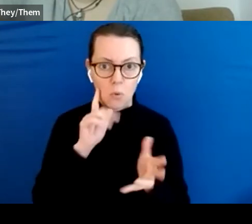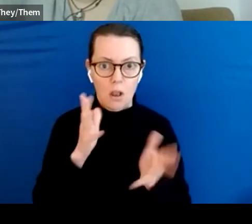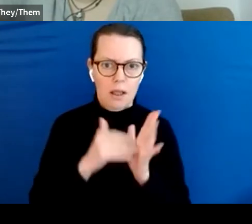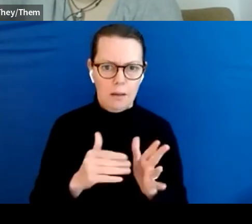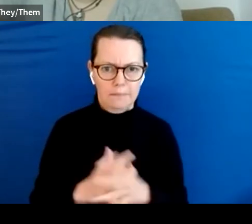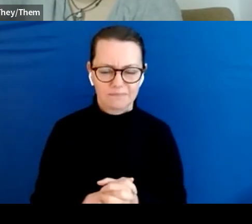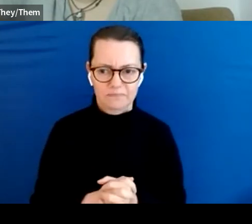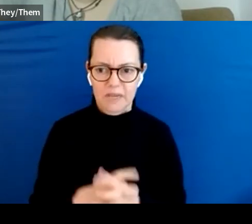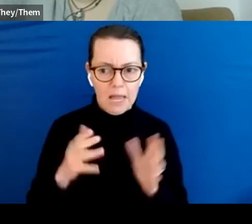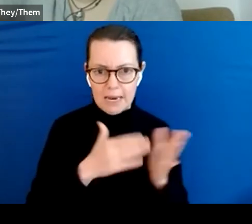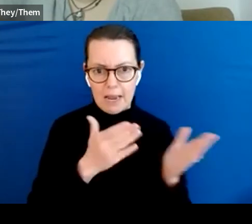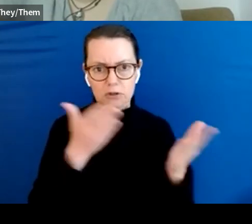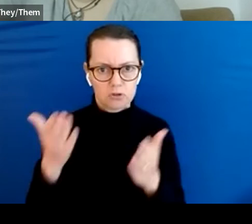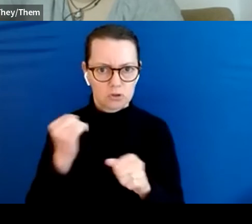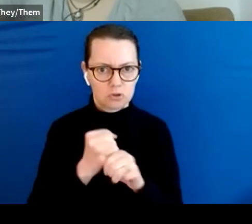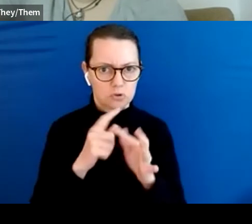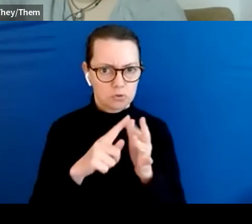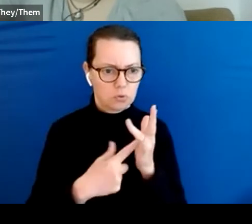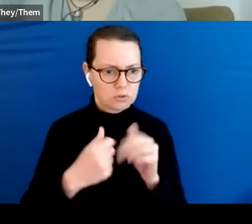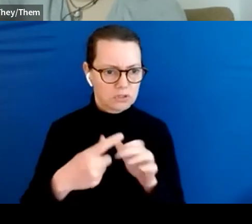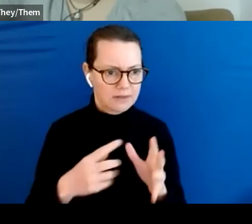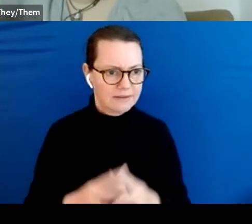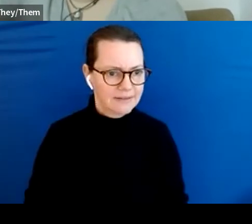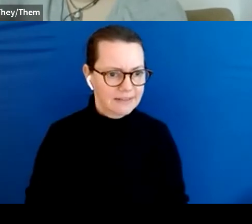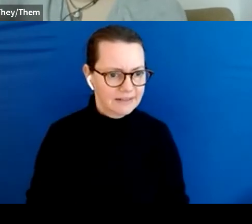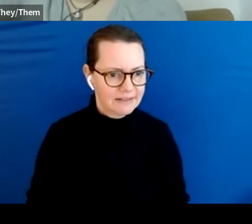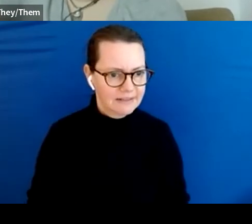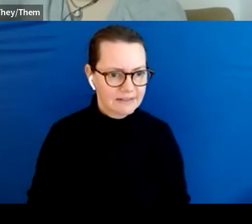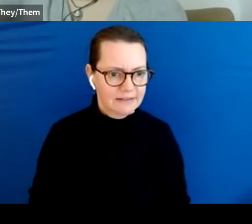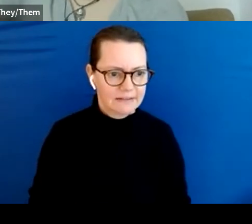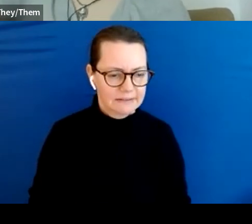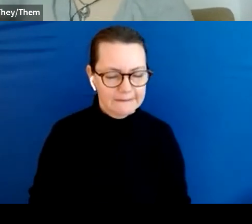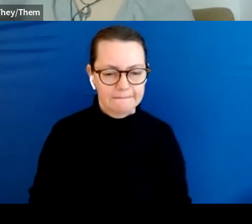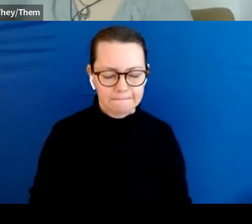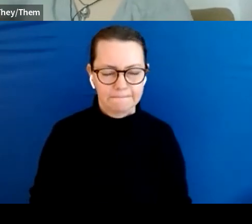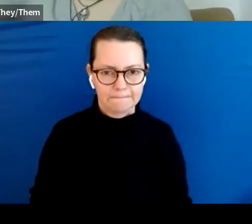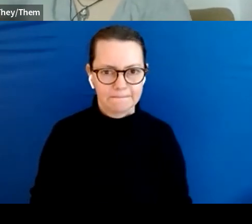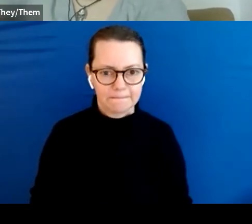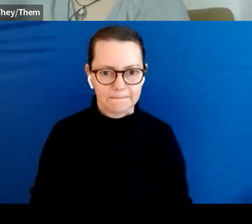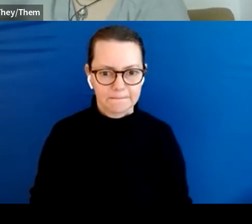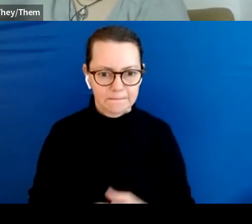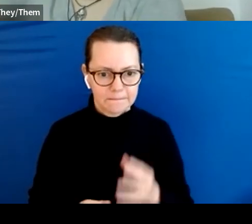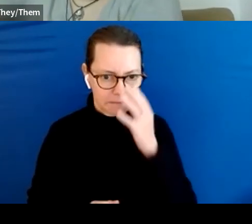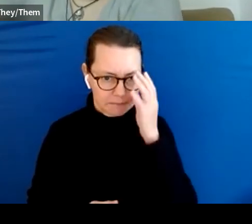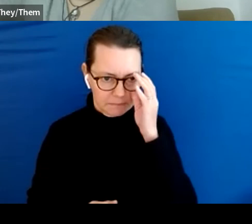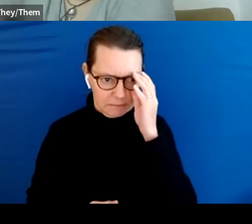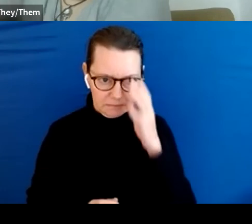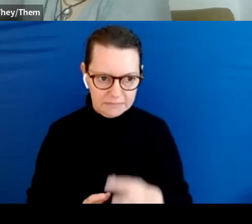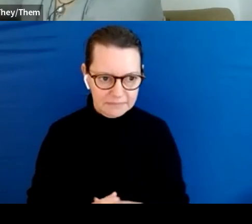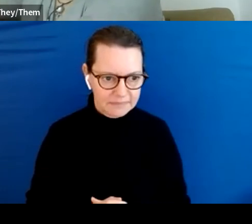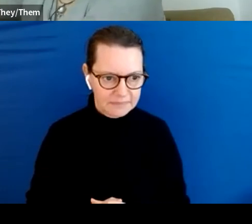to help. The apostle to Georgia. I just want to add.